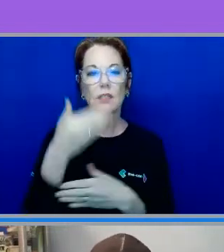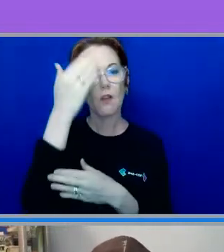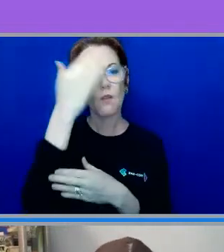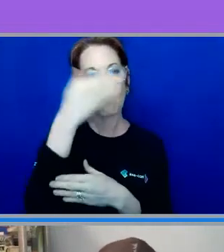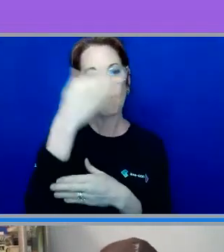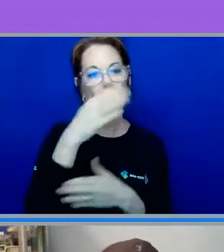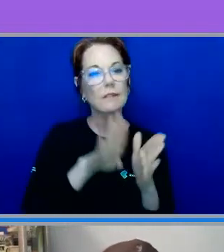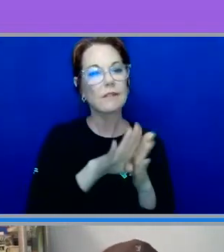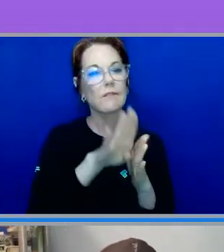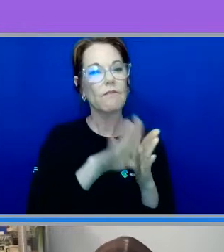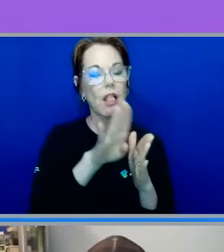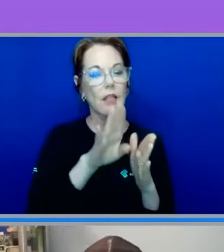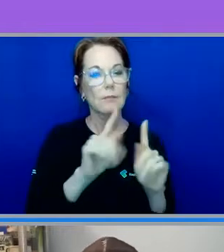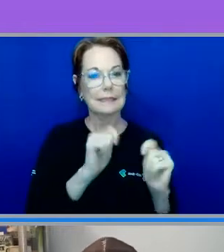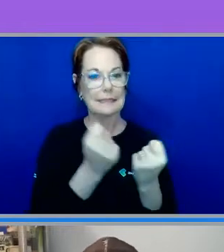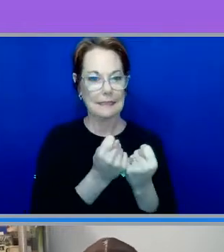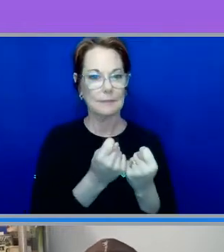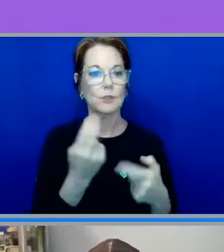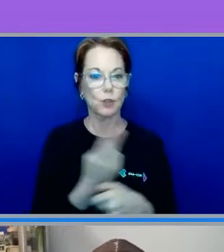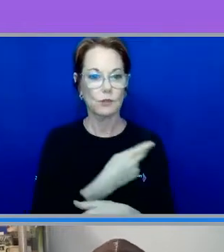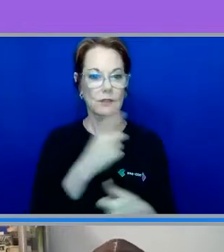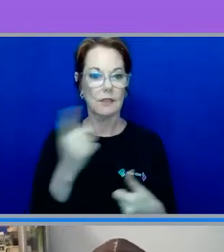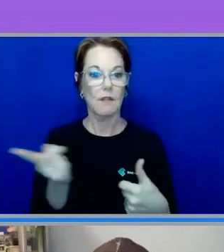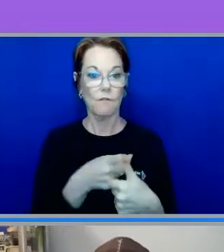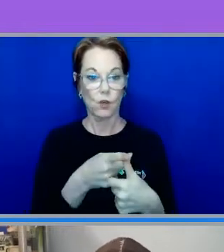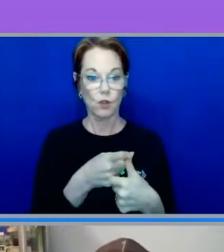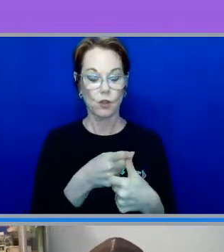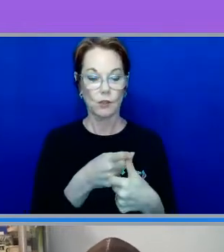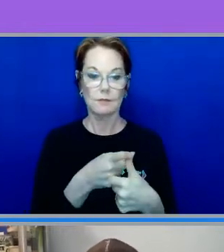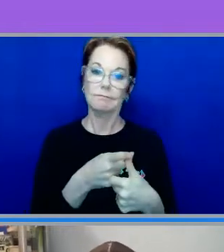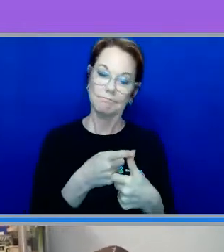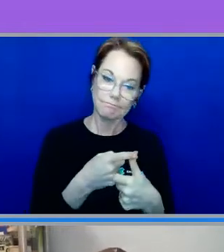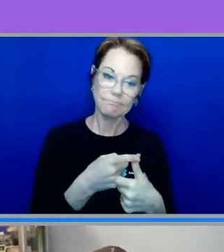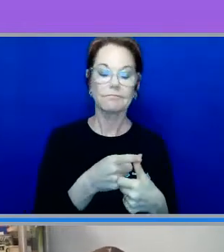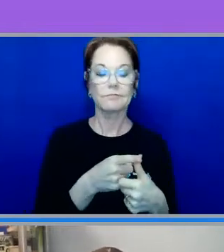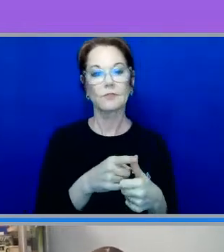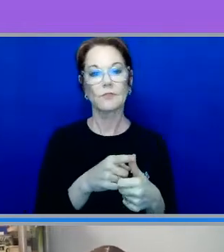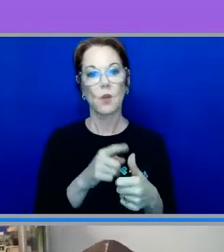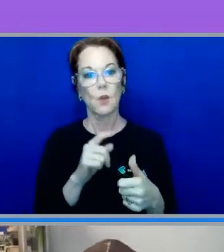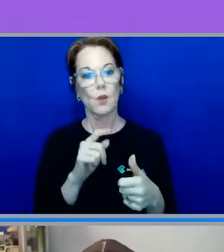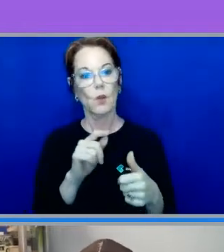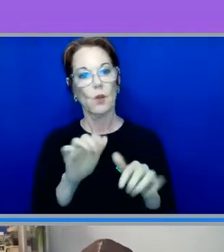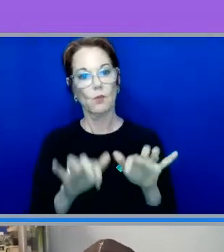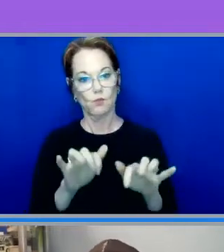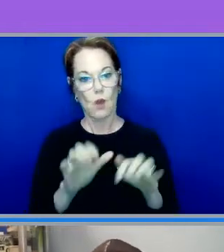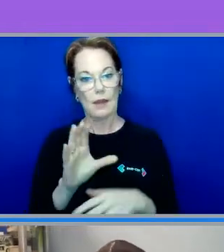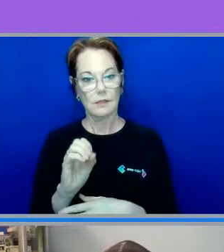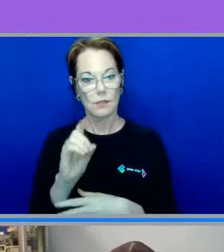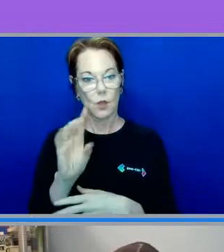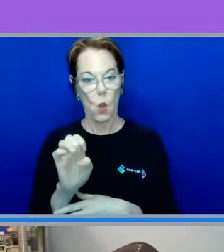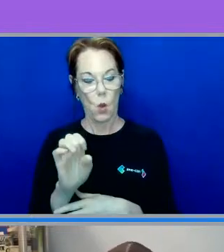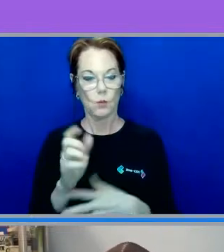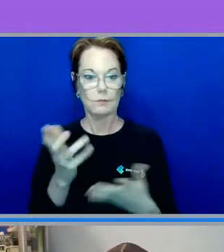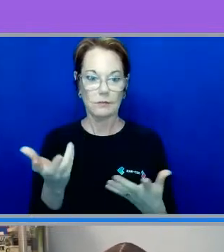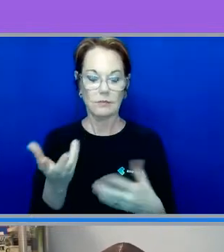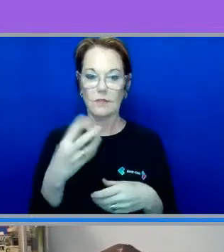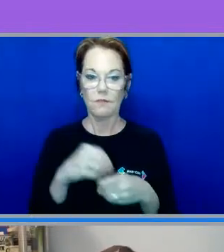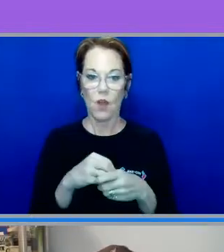teams will use. First, we have the process of writing code.